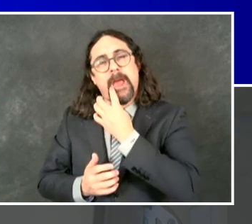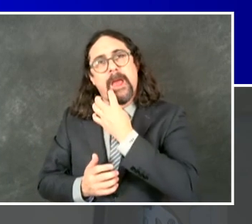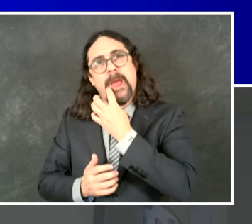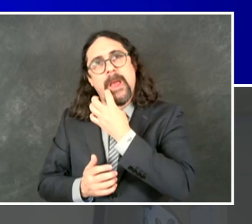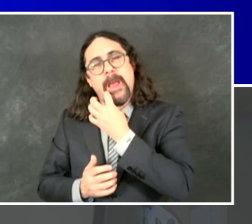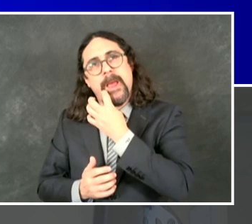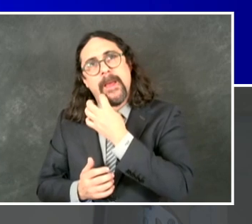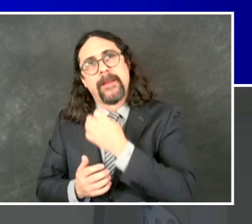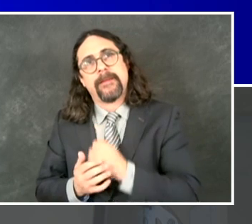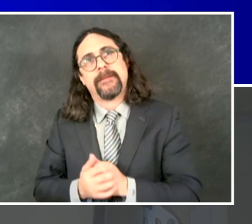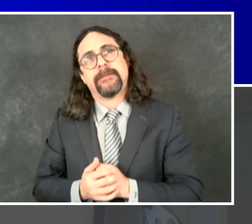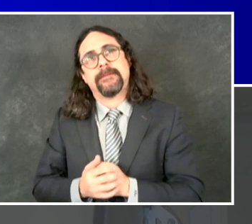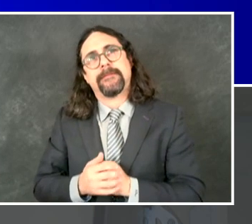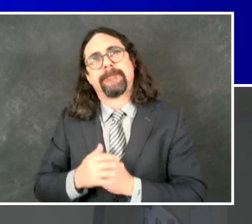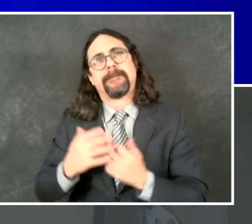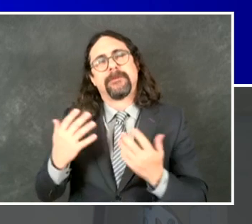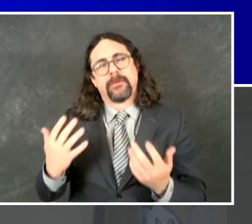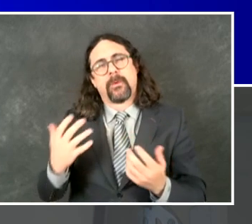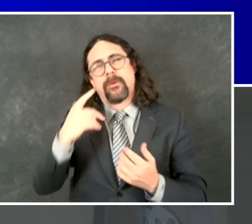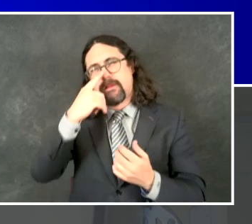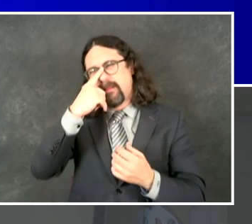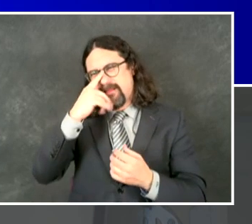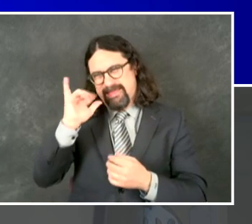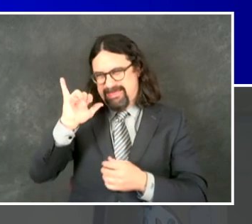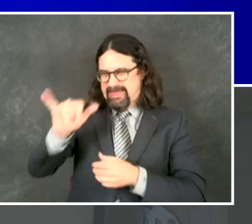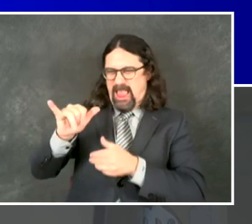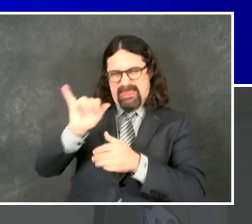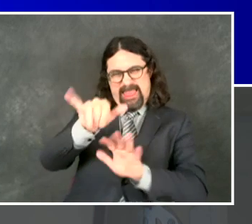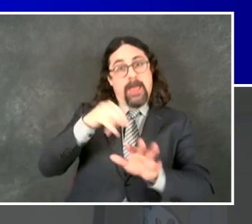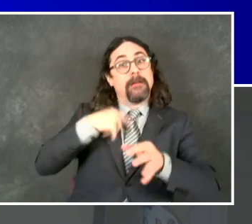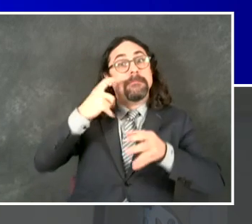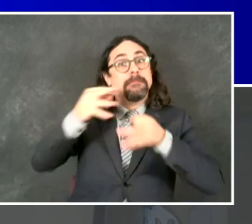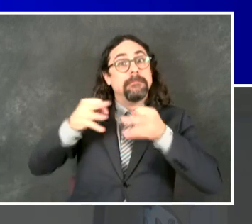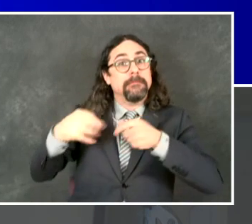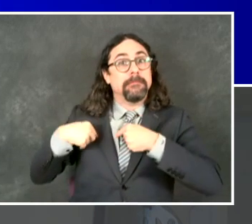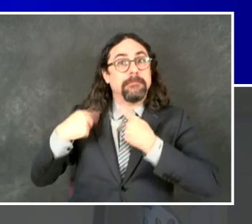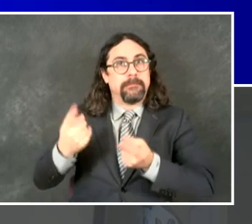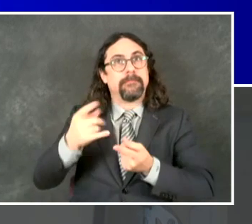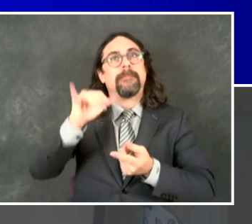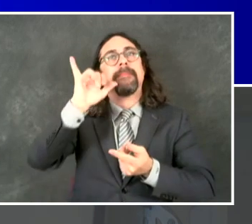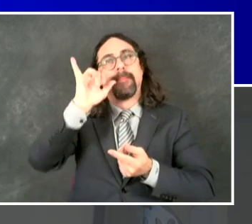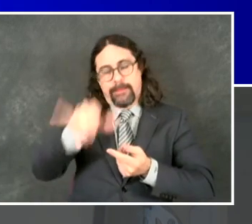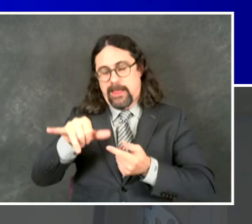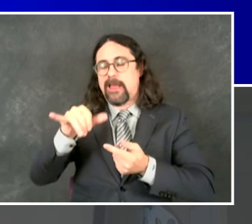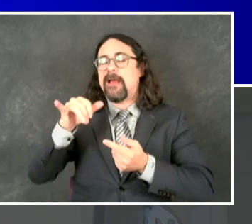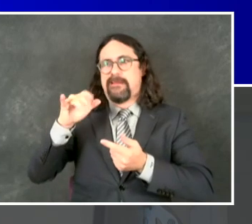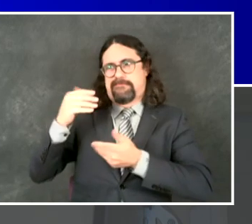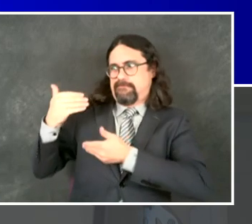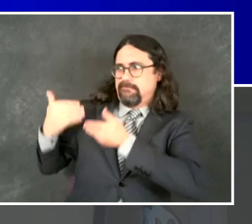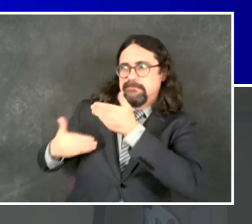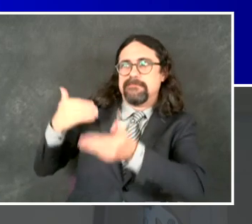CONFIRM FOR WEEKS NOW THERE WAS A BETTER WAY TO DO THIS AND THE GOOD NEWS I HAVE TODAY SI TREHE S IA BETTER WAY, THERE